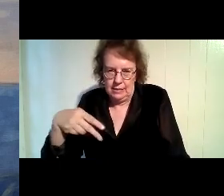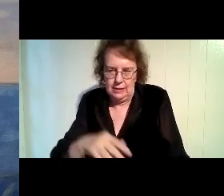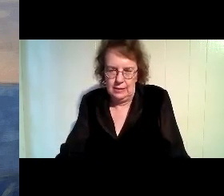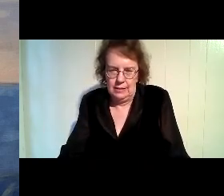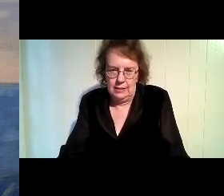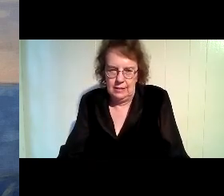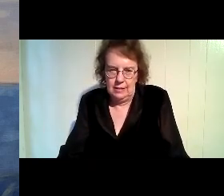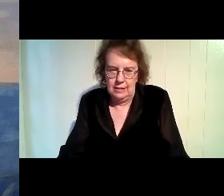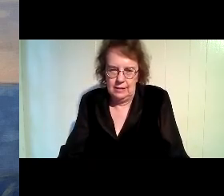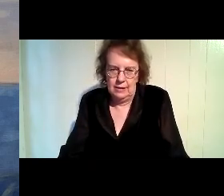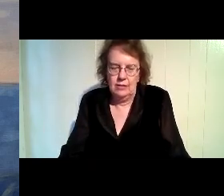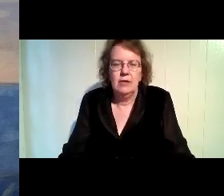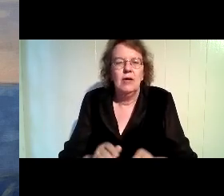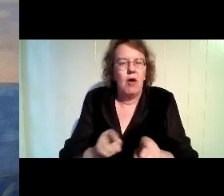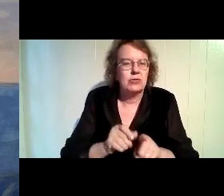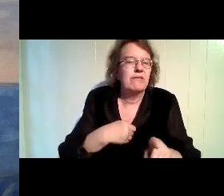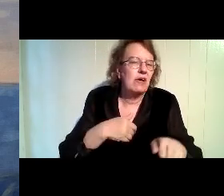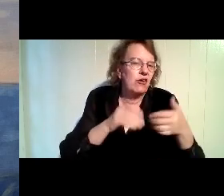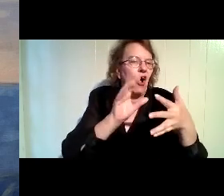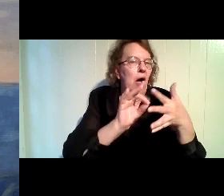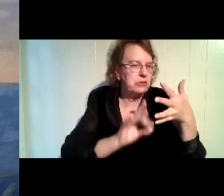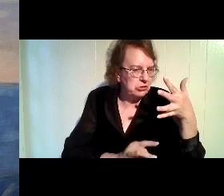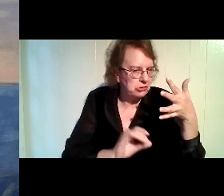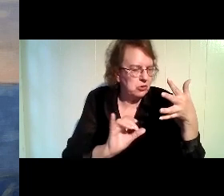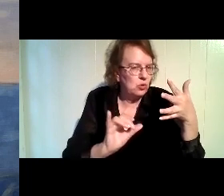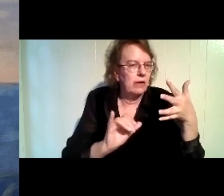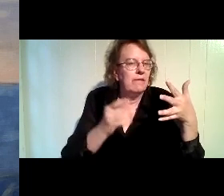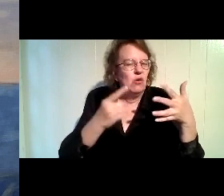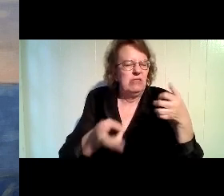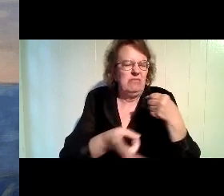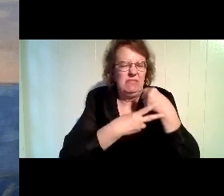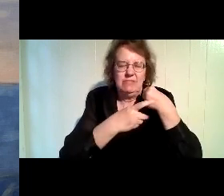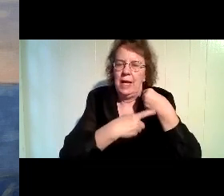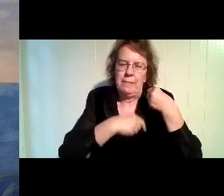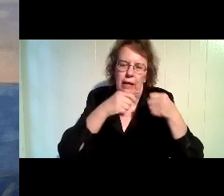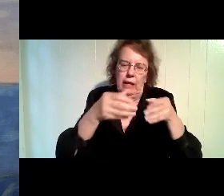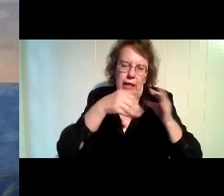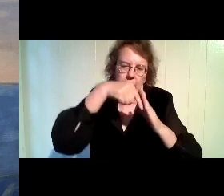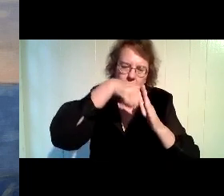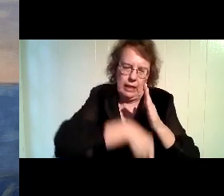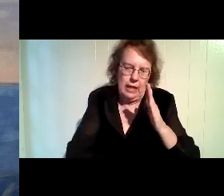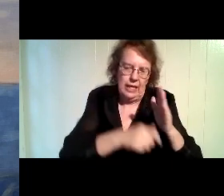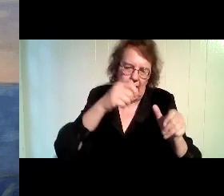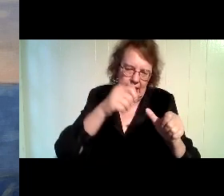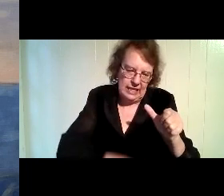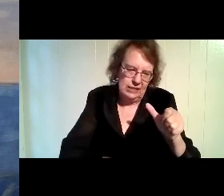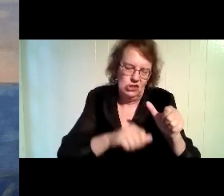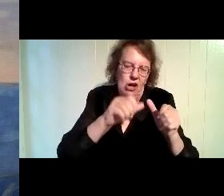We also have other options to come. For the sake of time, I'm not going to go into deep detail of each option, but we have a